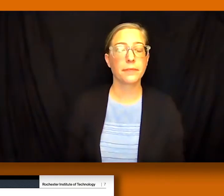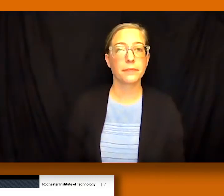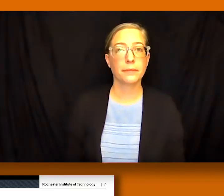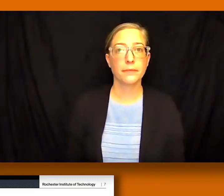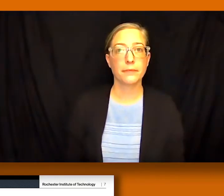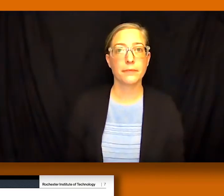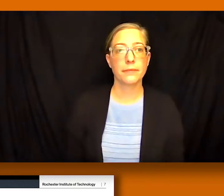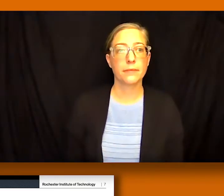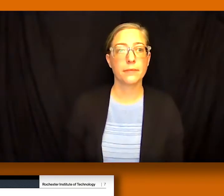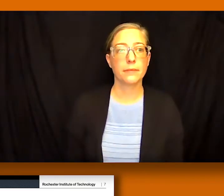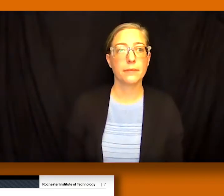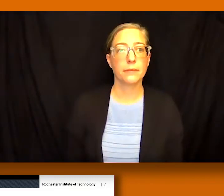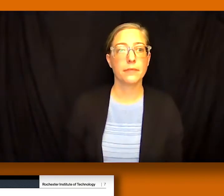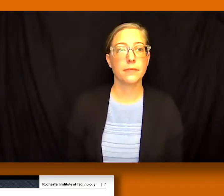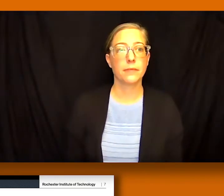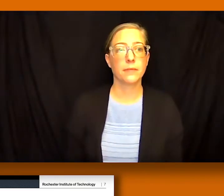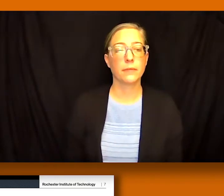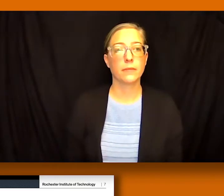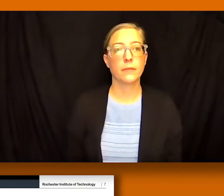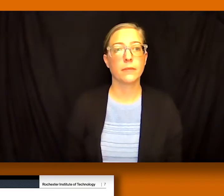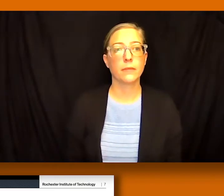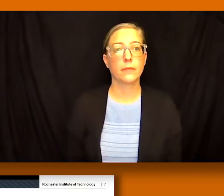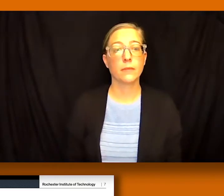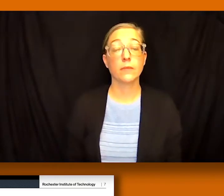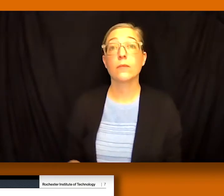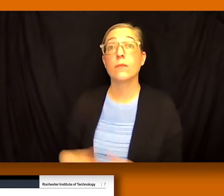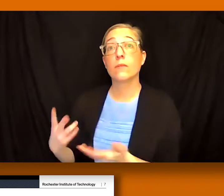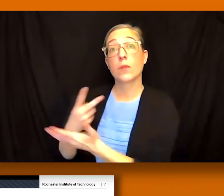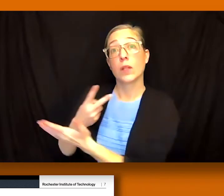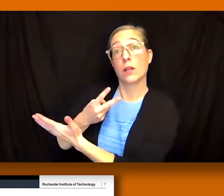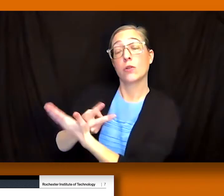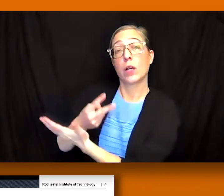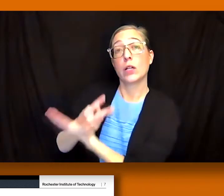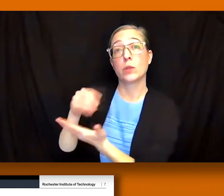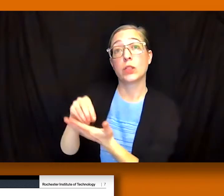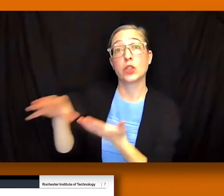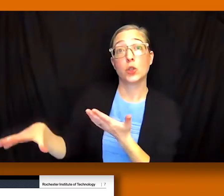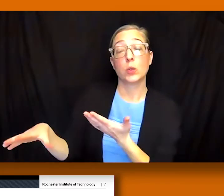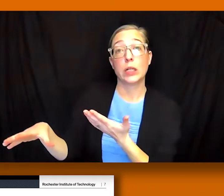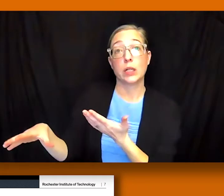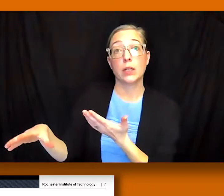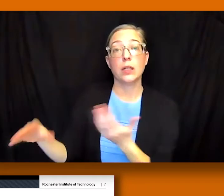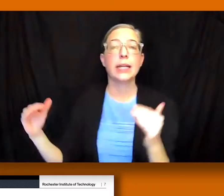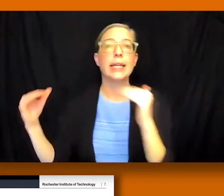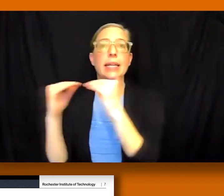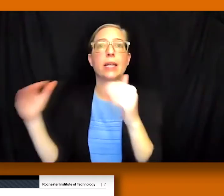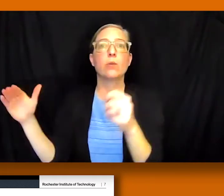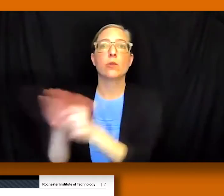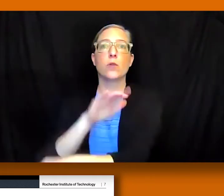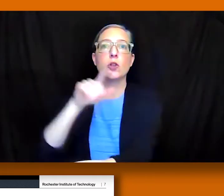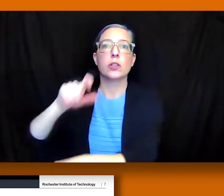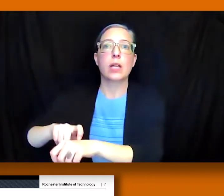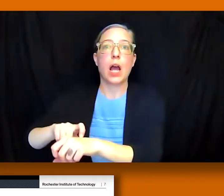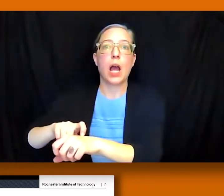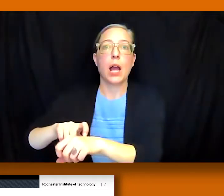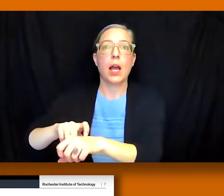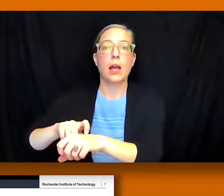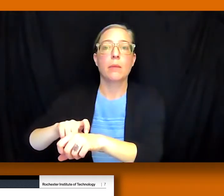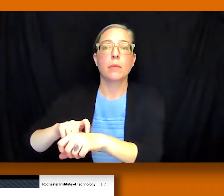A graduate student is considered full-time at 20 hours per week. Um, if a student receives a stipend,